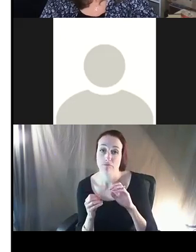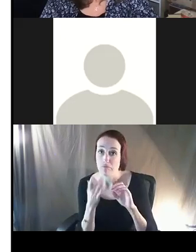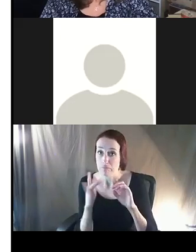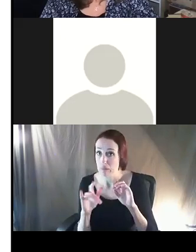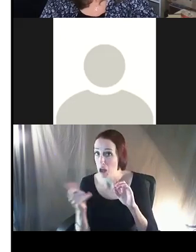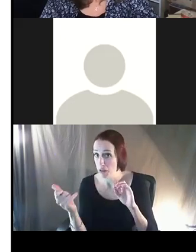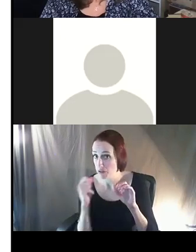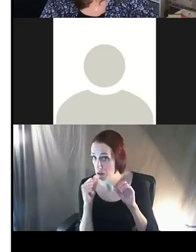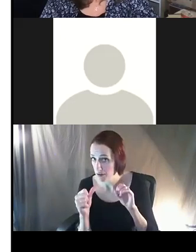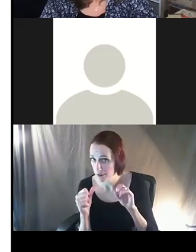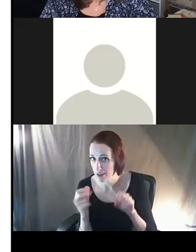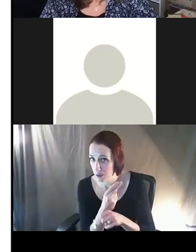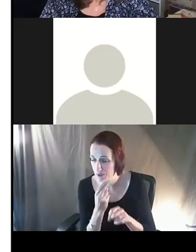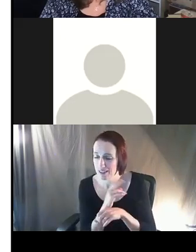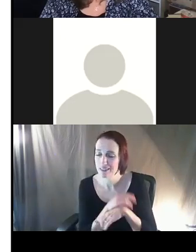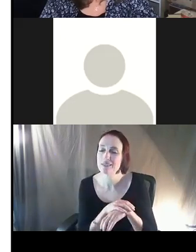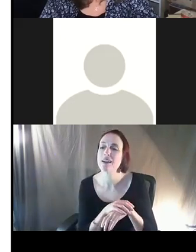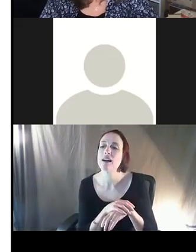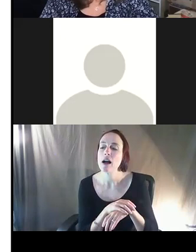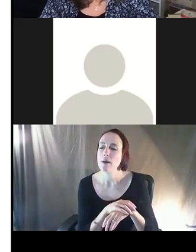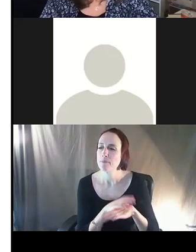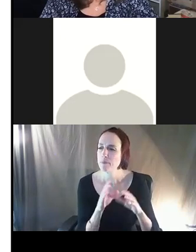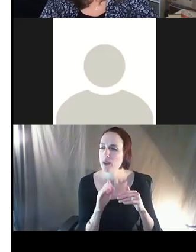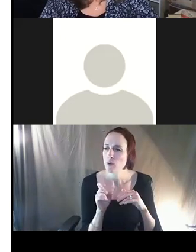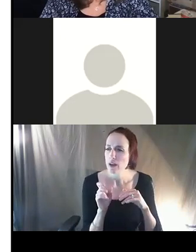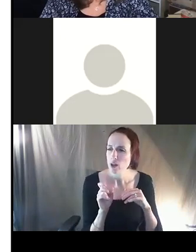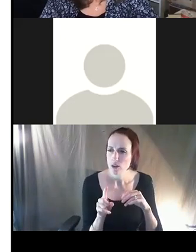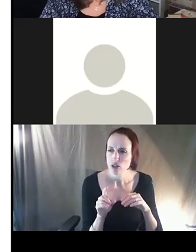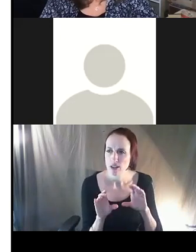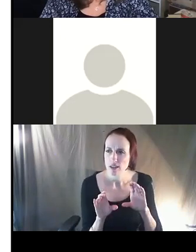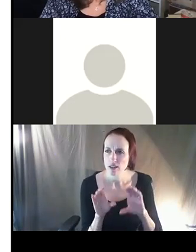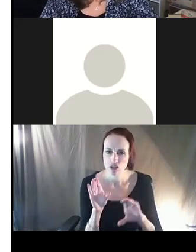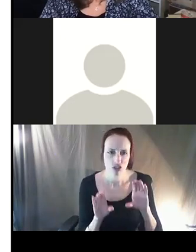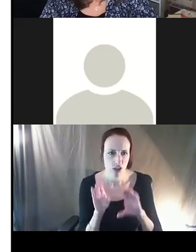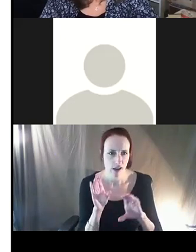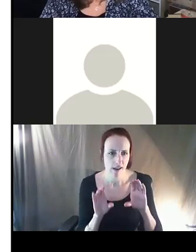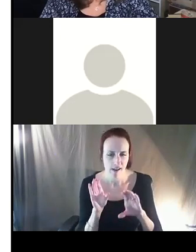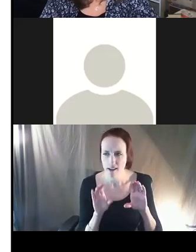We did have a question, not in the Q & A, but in the chat, just rolling back up.